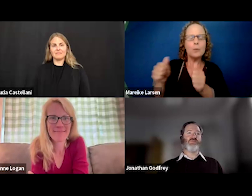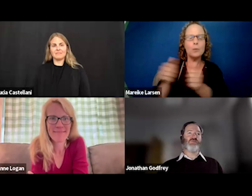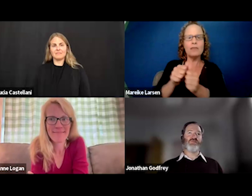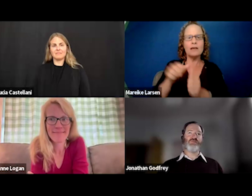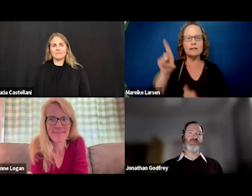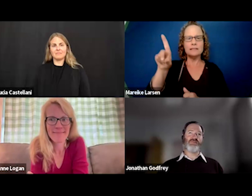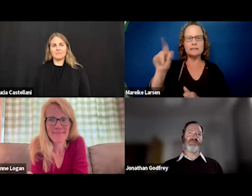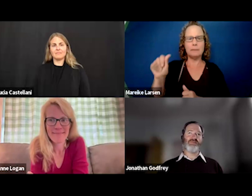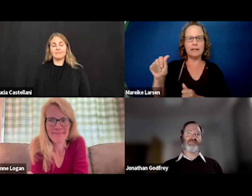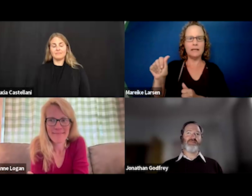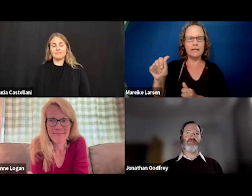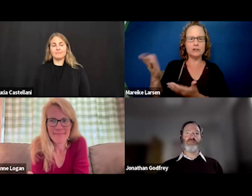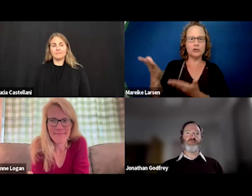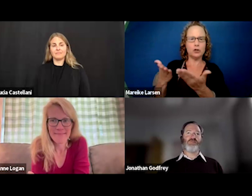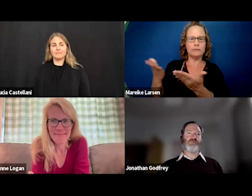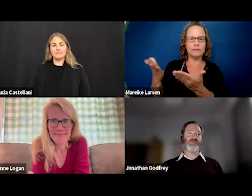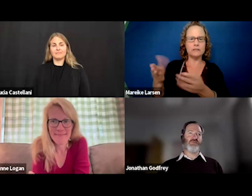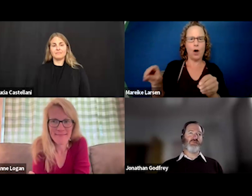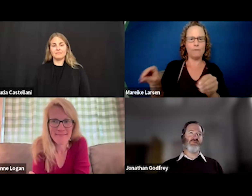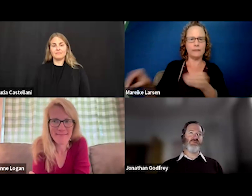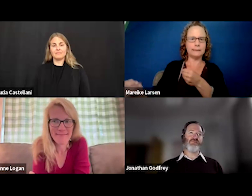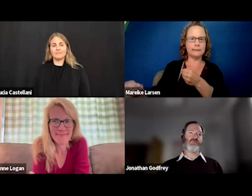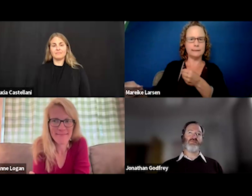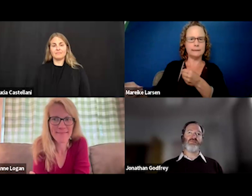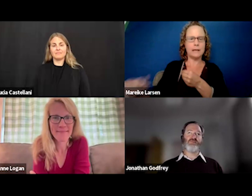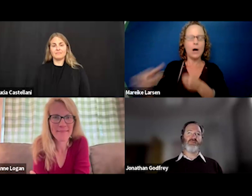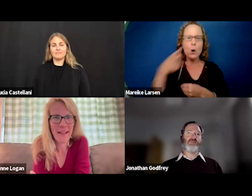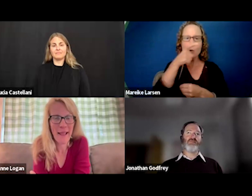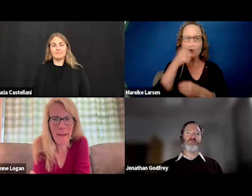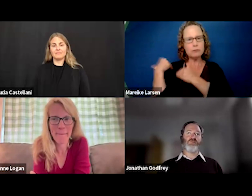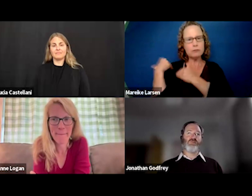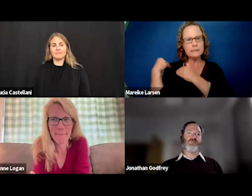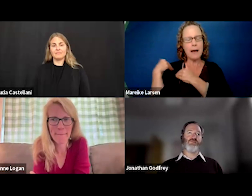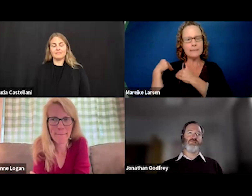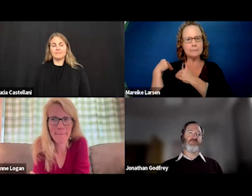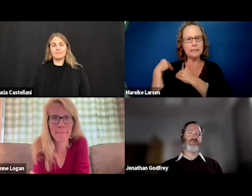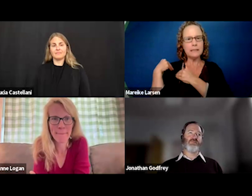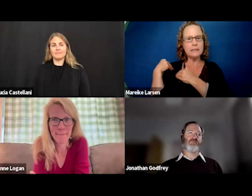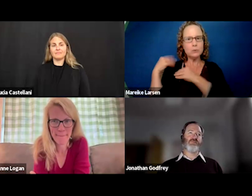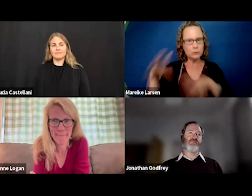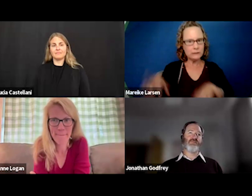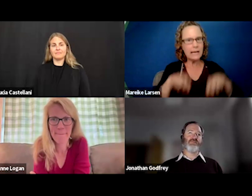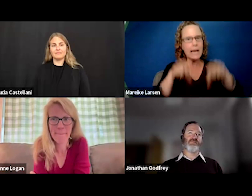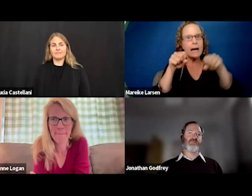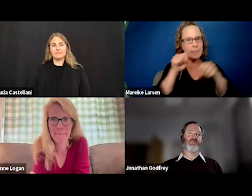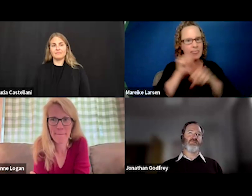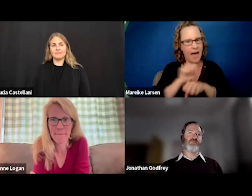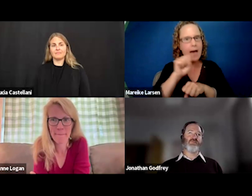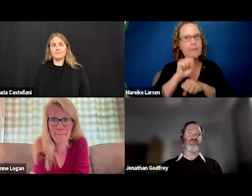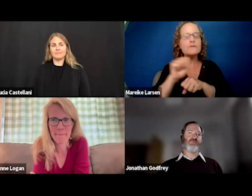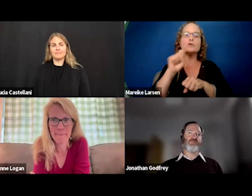Whose responsibility is it to help students overcome obstacles that they may encounter in their path?